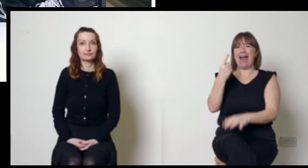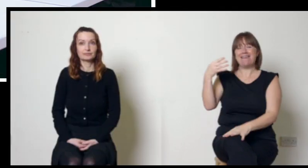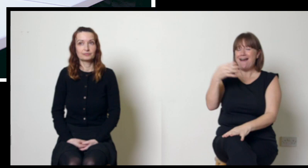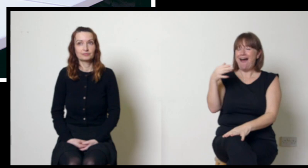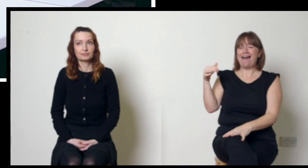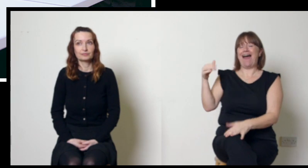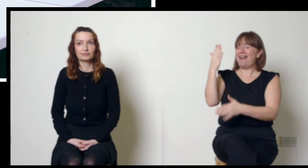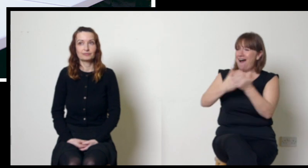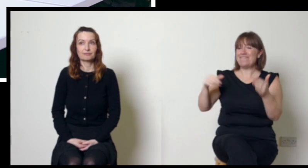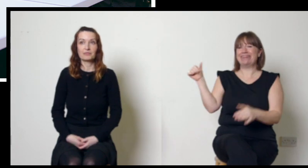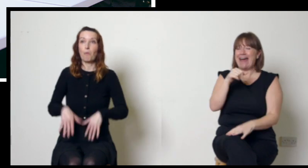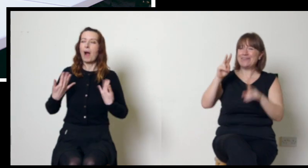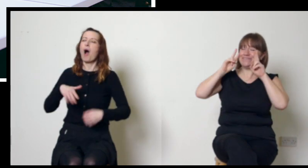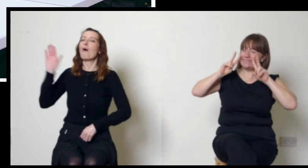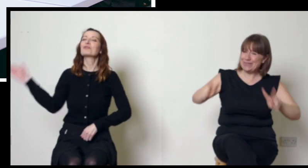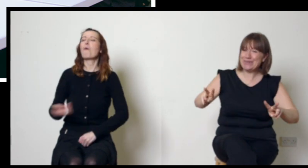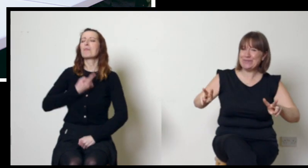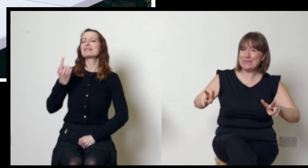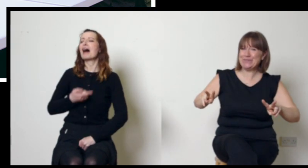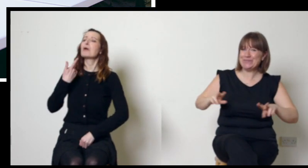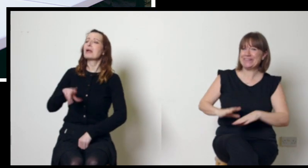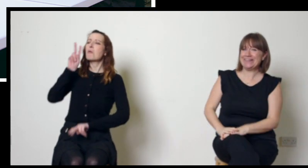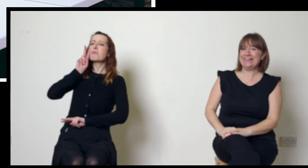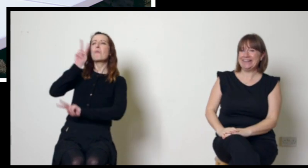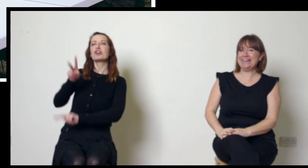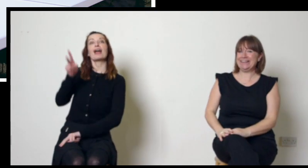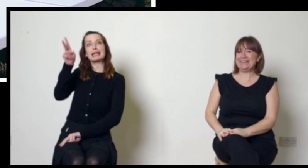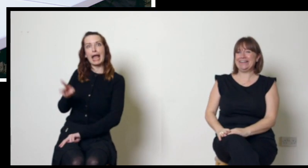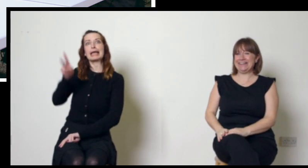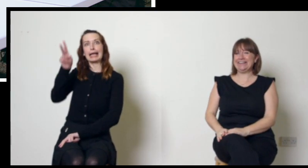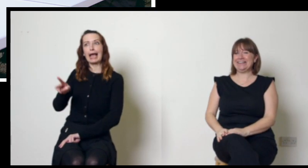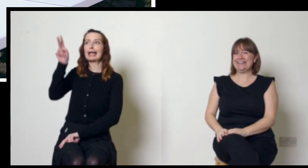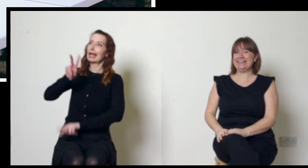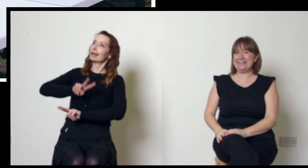over Christmas. That was all me though, just watching myself… No no! I think